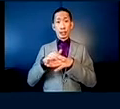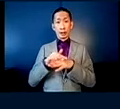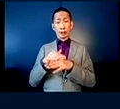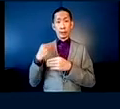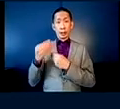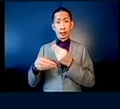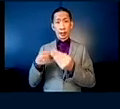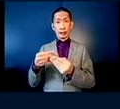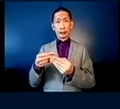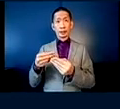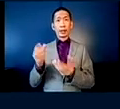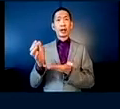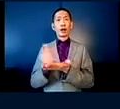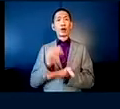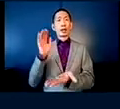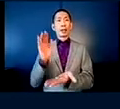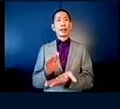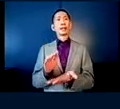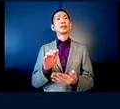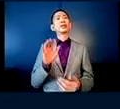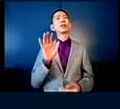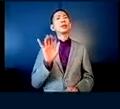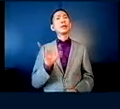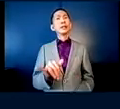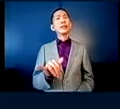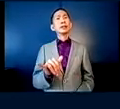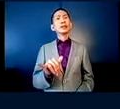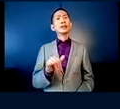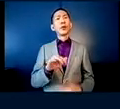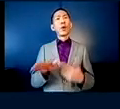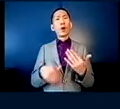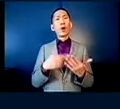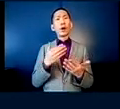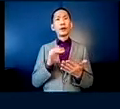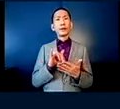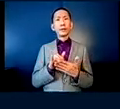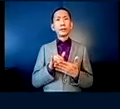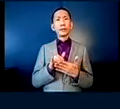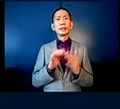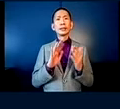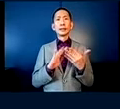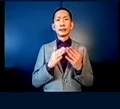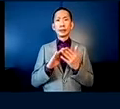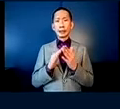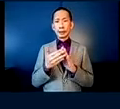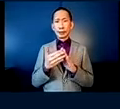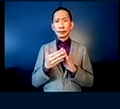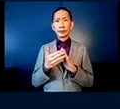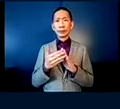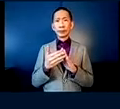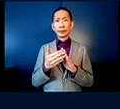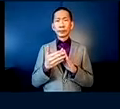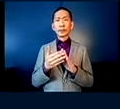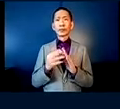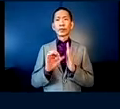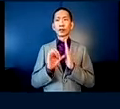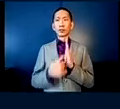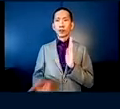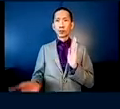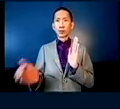HIGHER PROPORTION OF NATIVE AMERICAN ANCESTRY MAKING LESS. SO THESE ARE -- ALL OF THESE